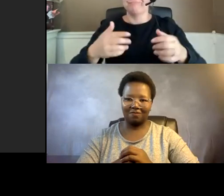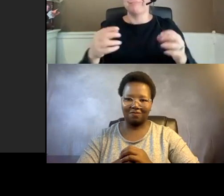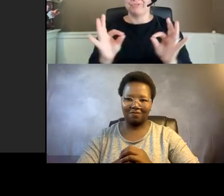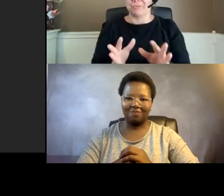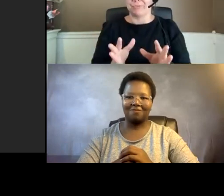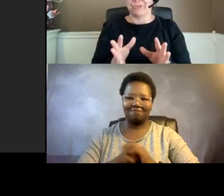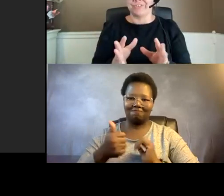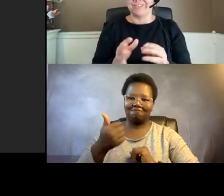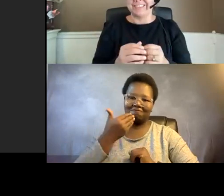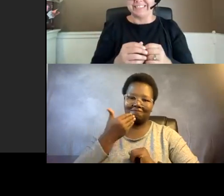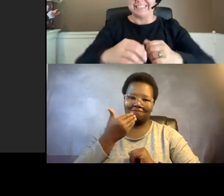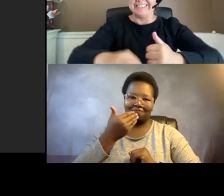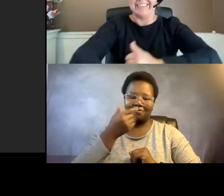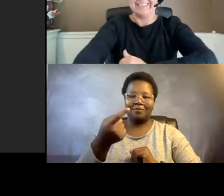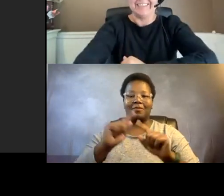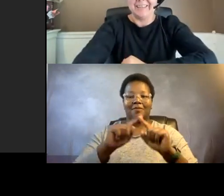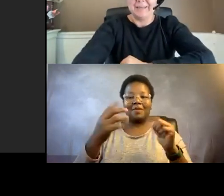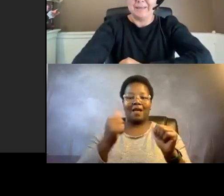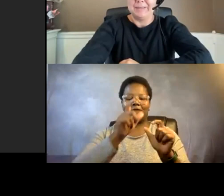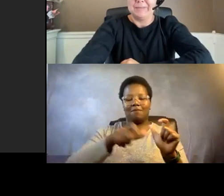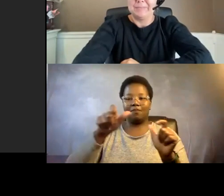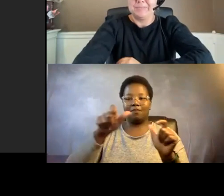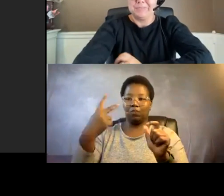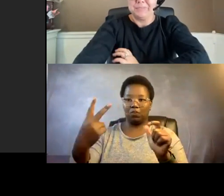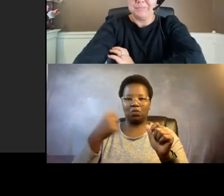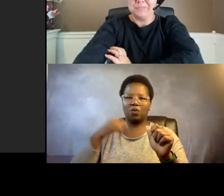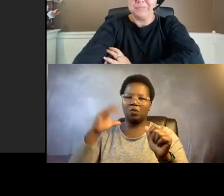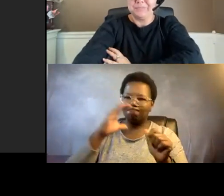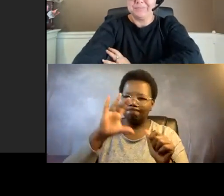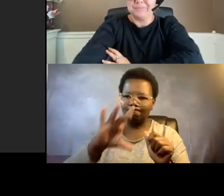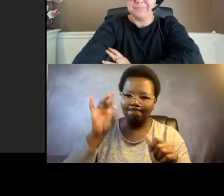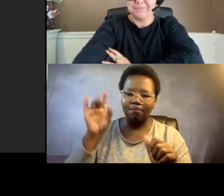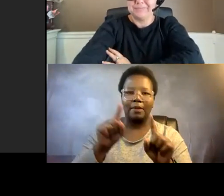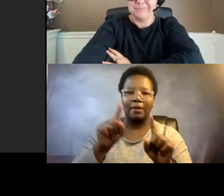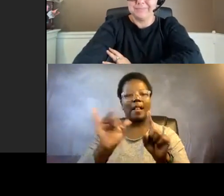of this and and that's tools, discovery tools, like a screen reader, a keyboard interaction,